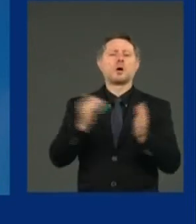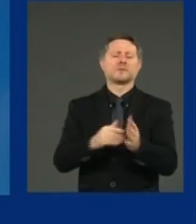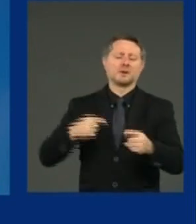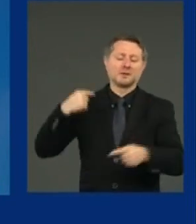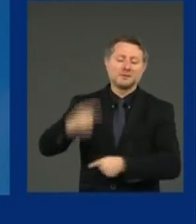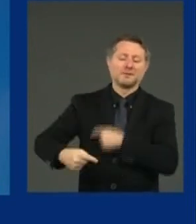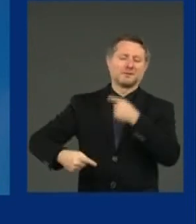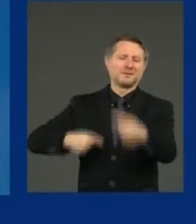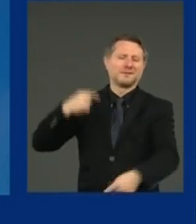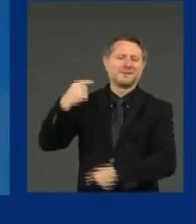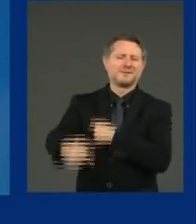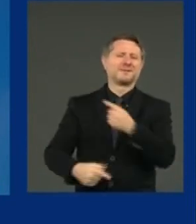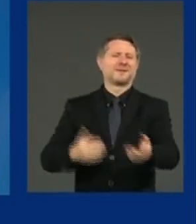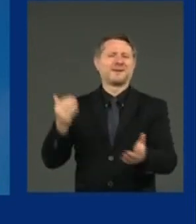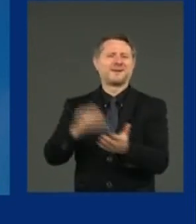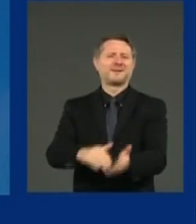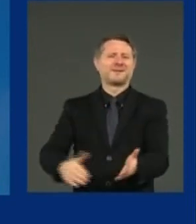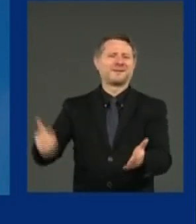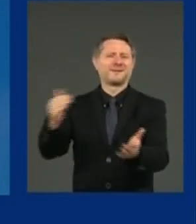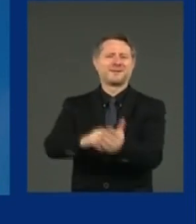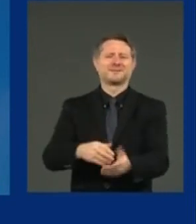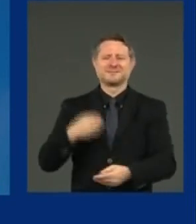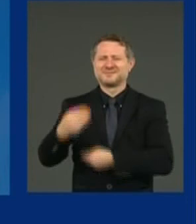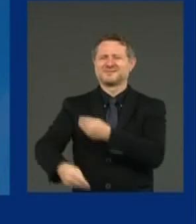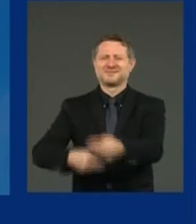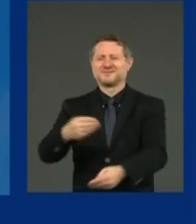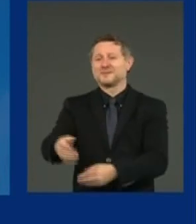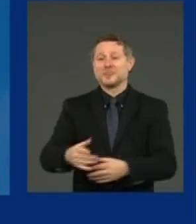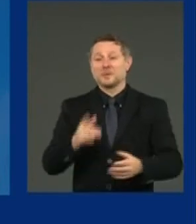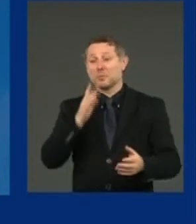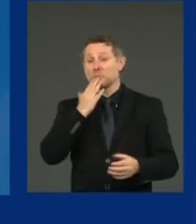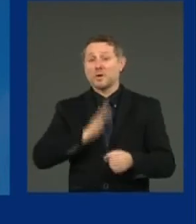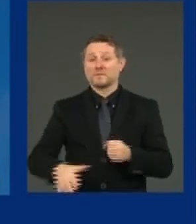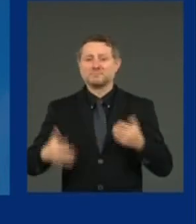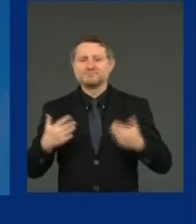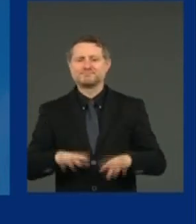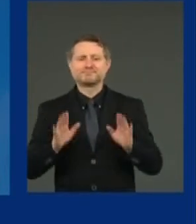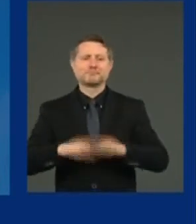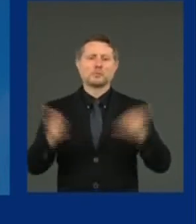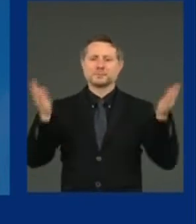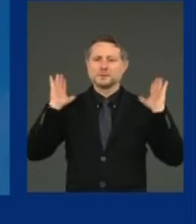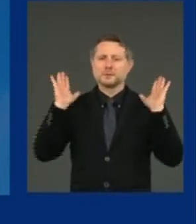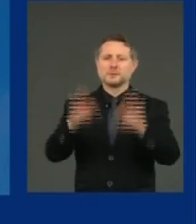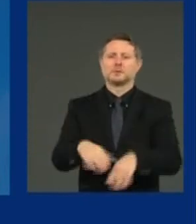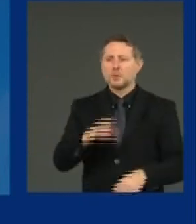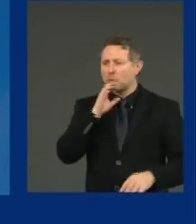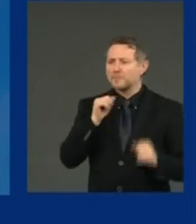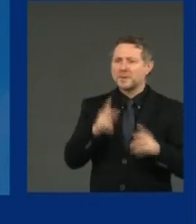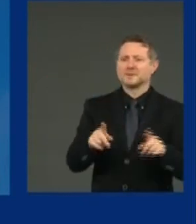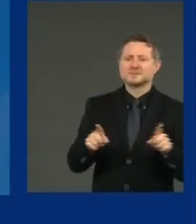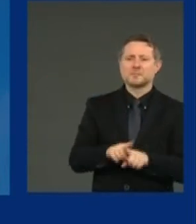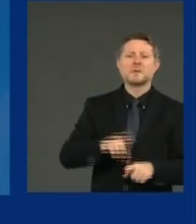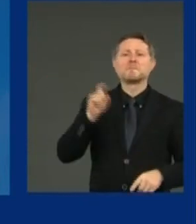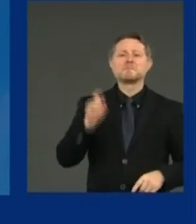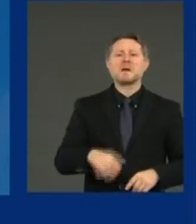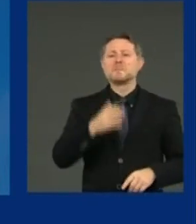BACK UP. AND THAT IS WHERE WE HAVE TO SET OUR SIGHTS. NOT ABOUT REOPENING.